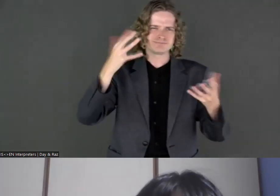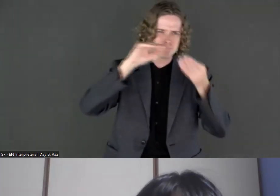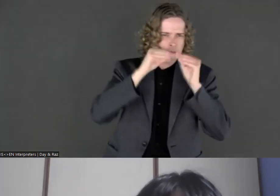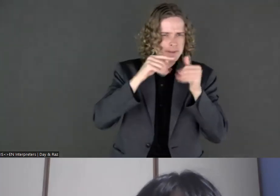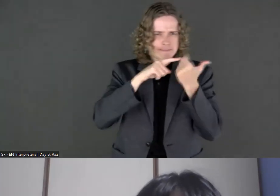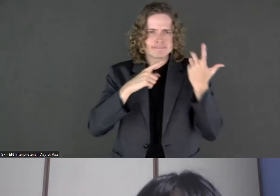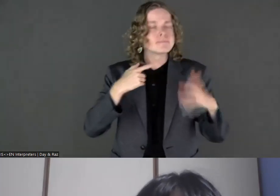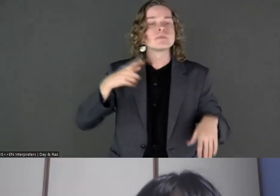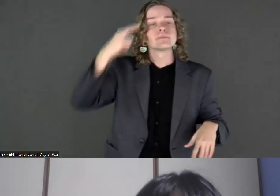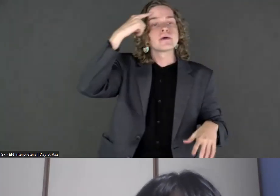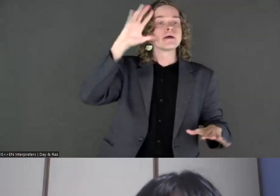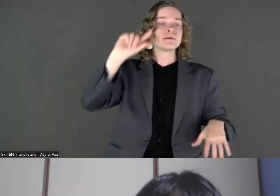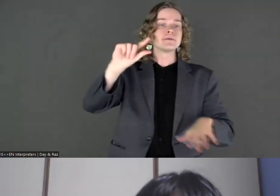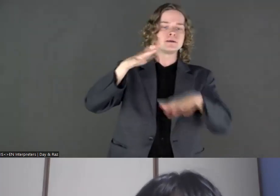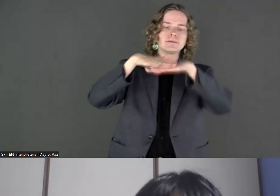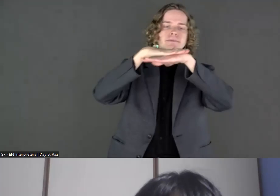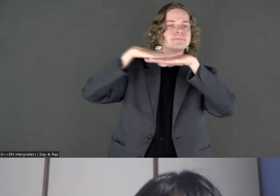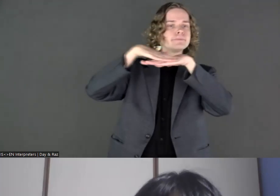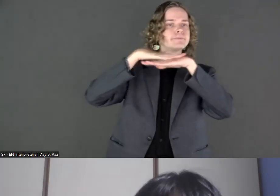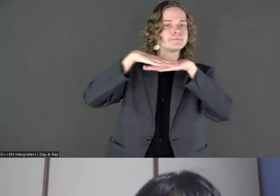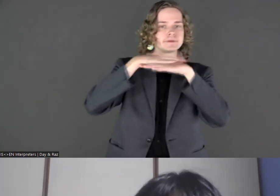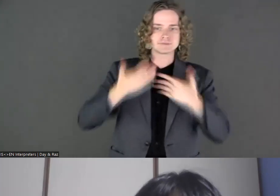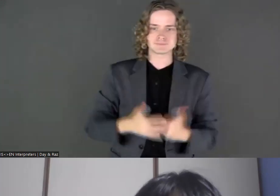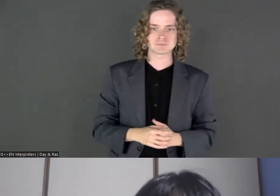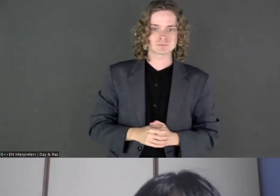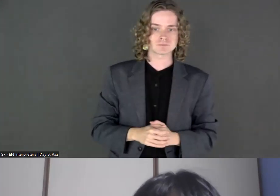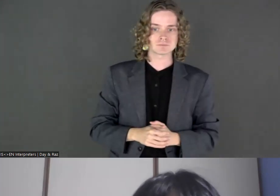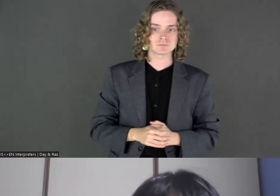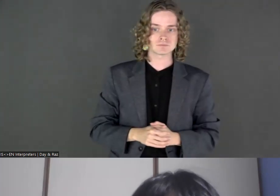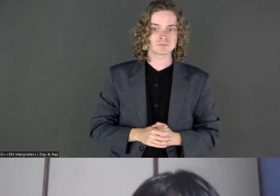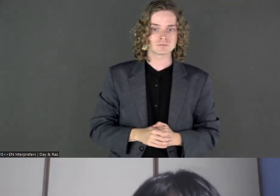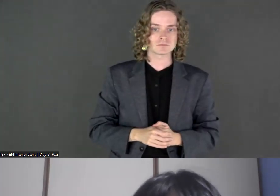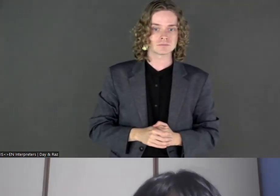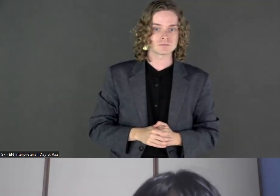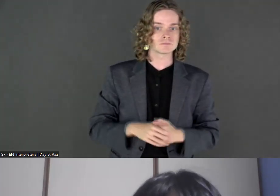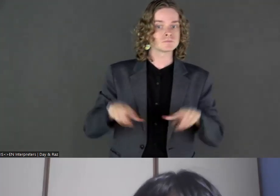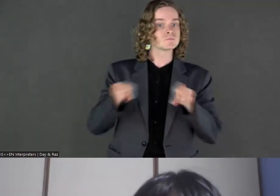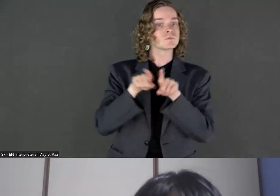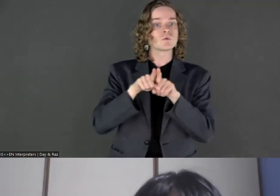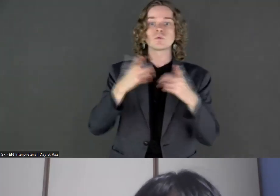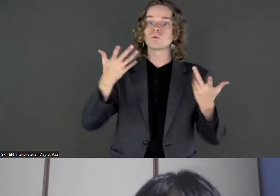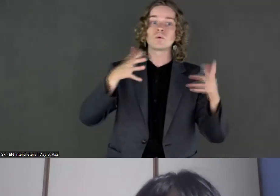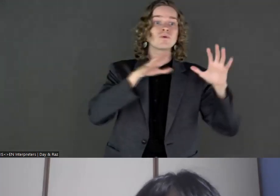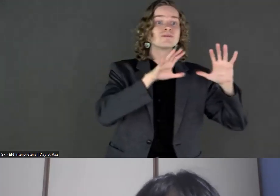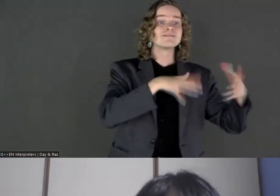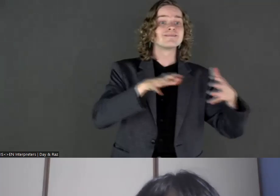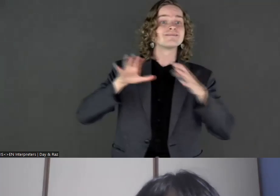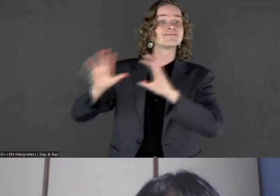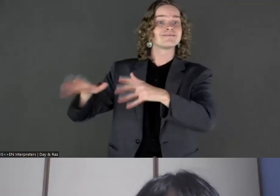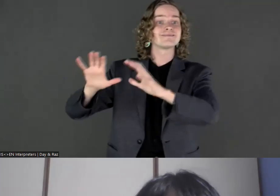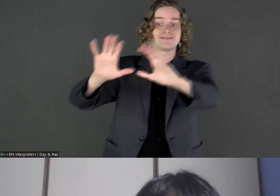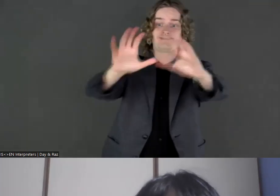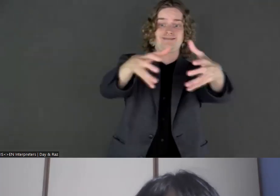do not have enough coordination. And sometimes for months, we can't get to a particular cluster